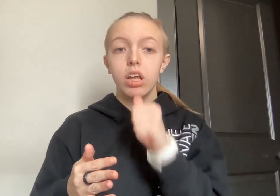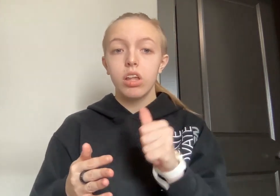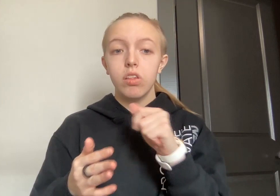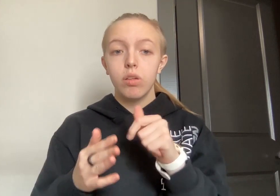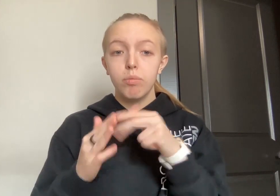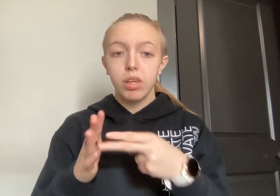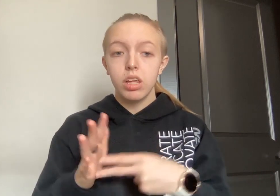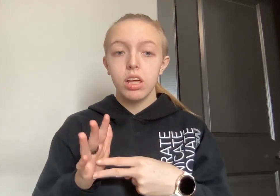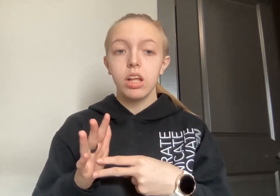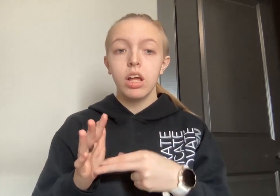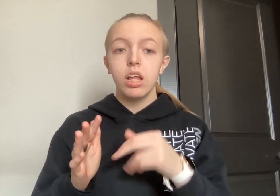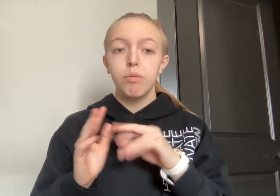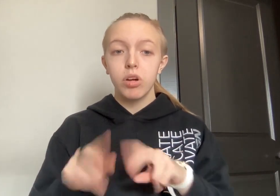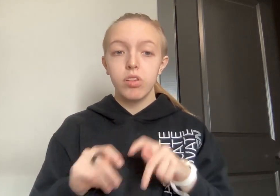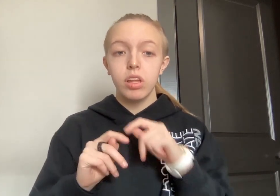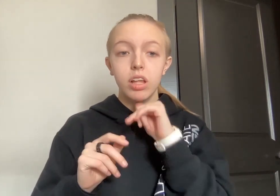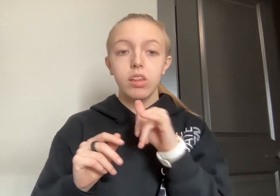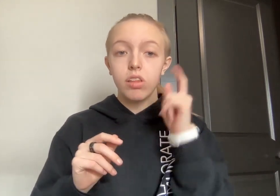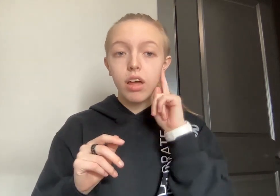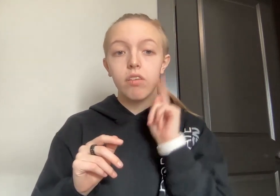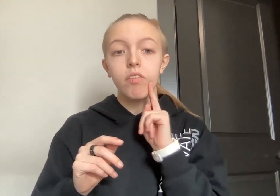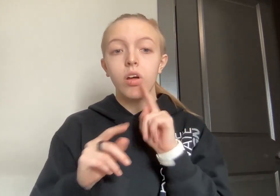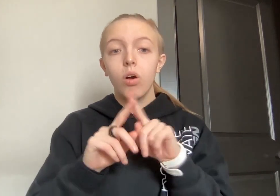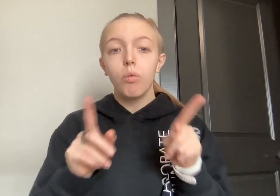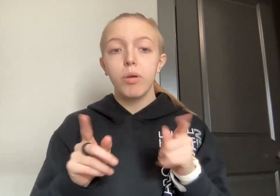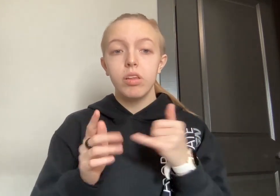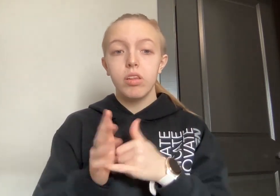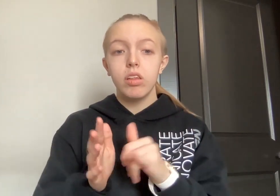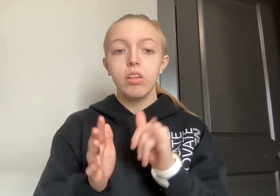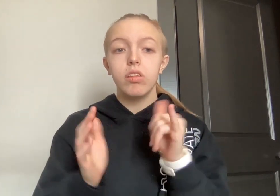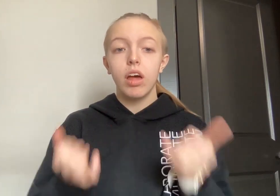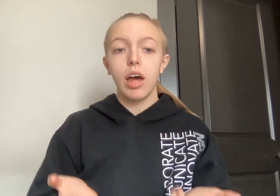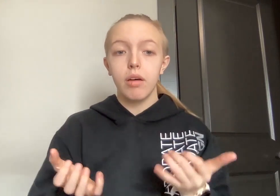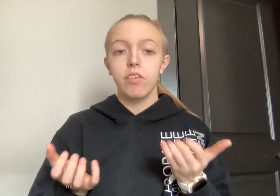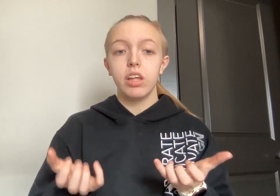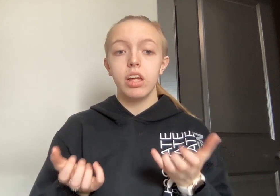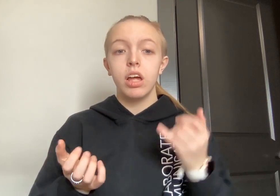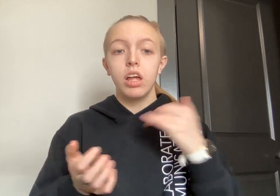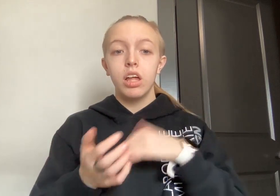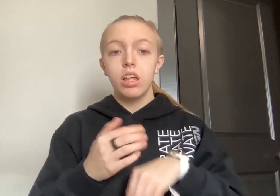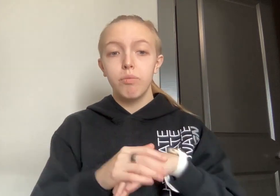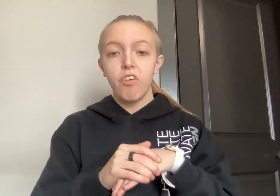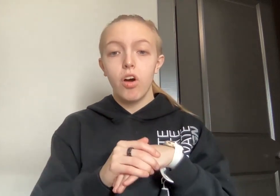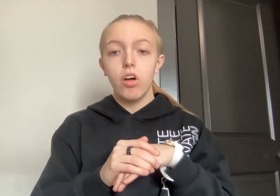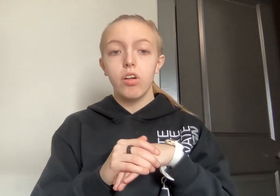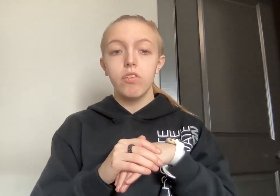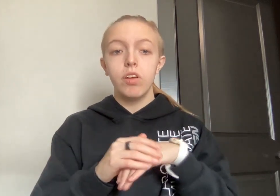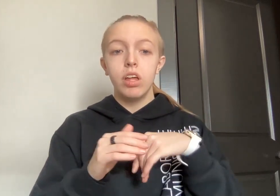doesn’t mean the person is deaf but it is heavily involved